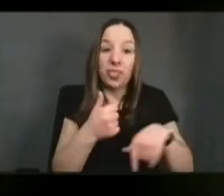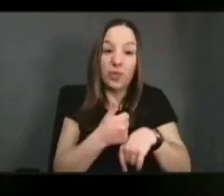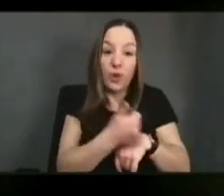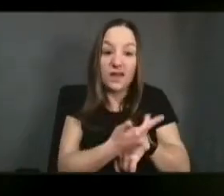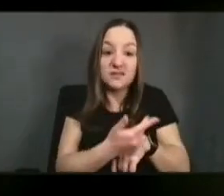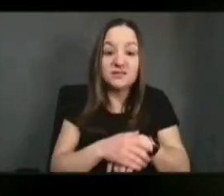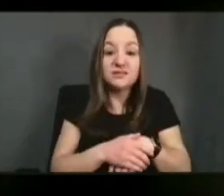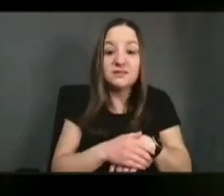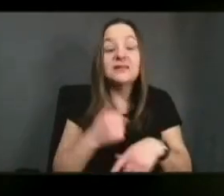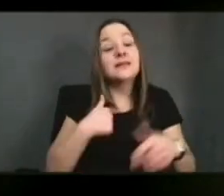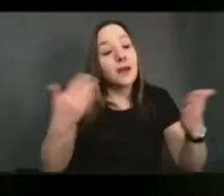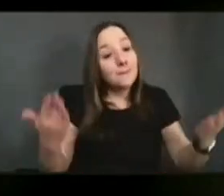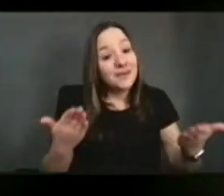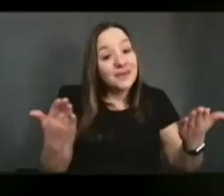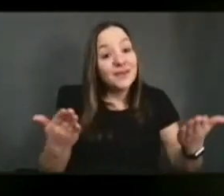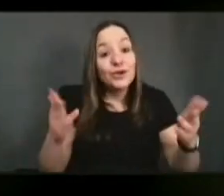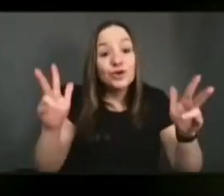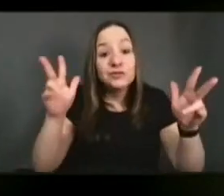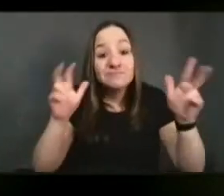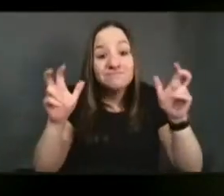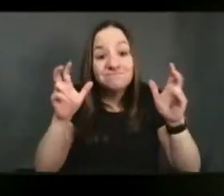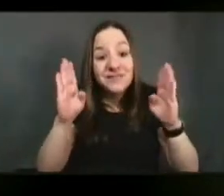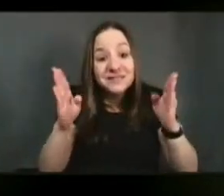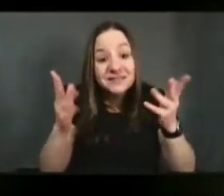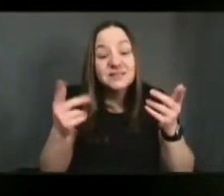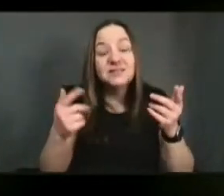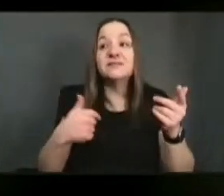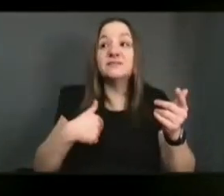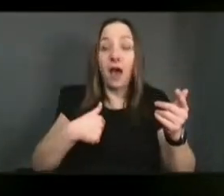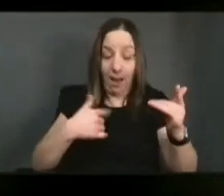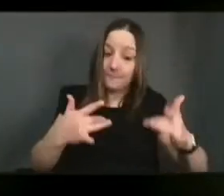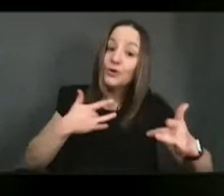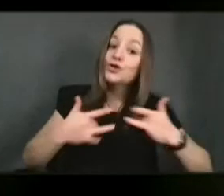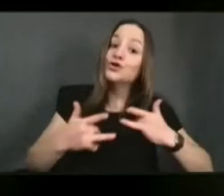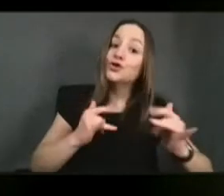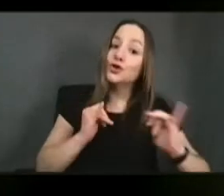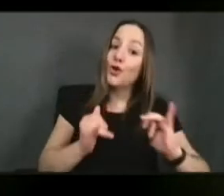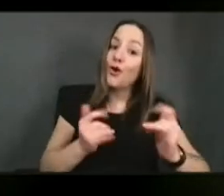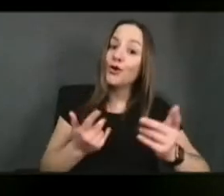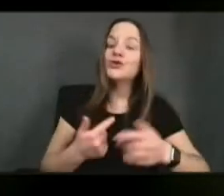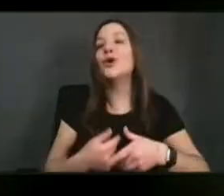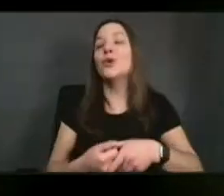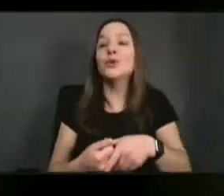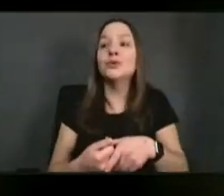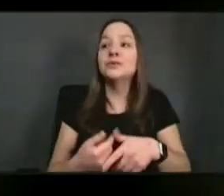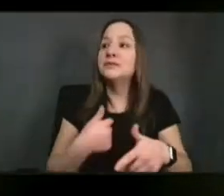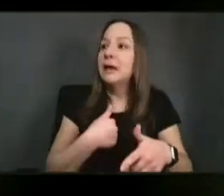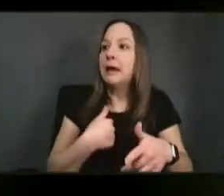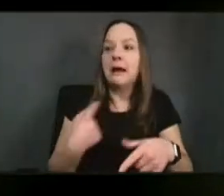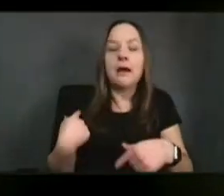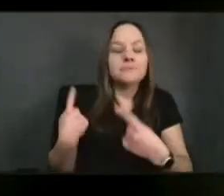So I'm here to listen. I I'm